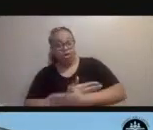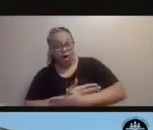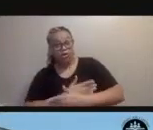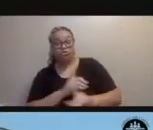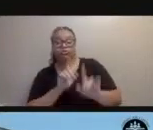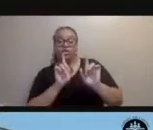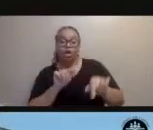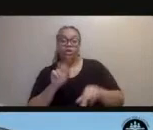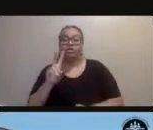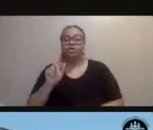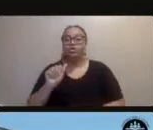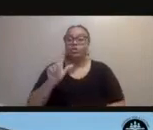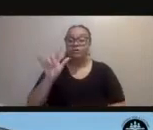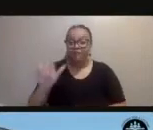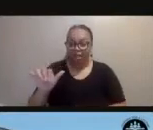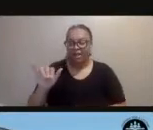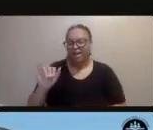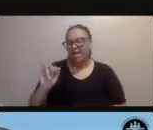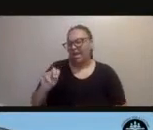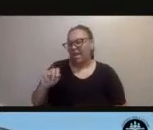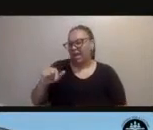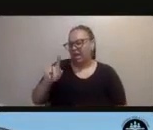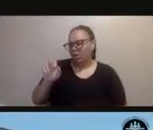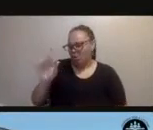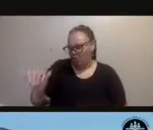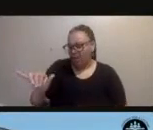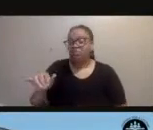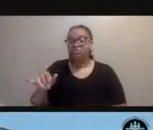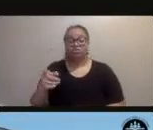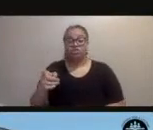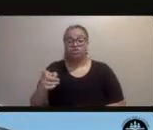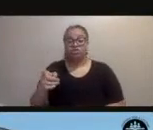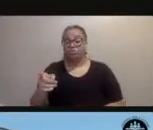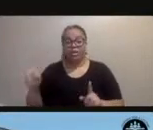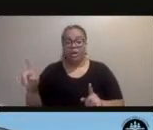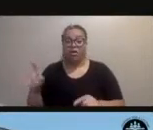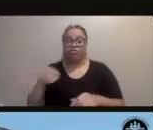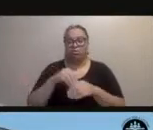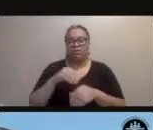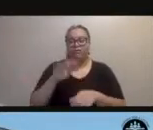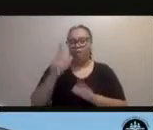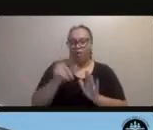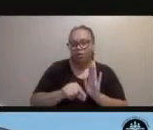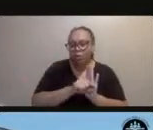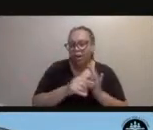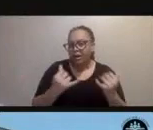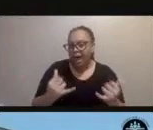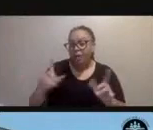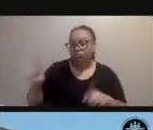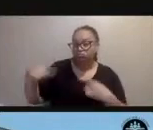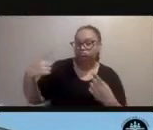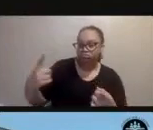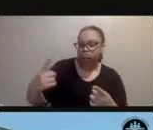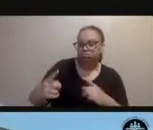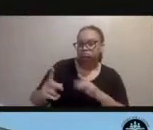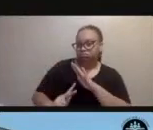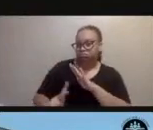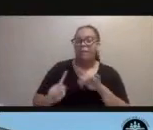REALLY IMPORTANT.